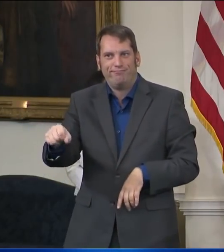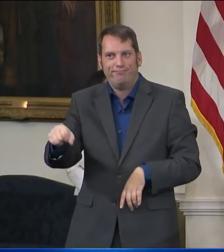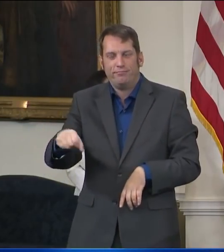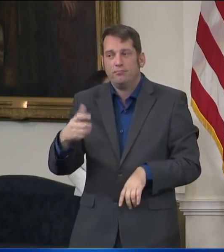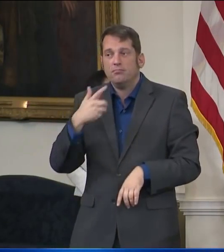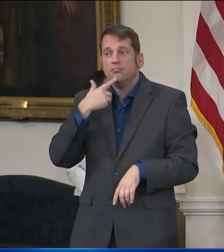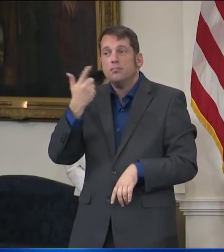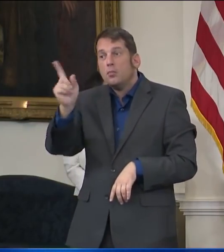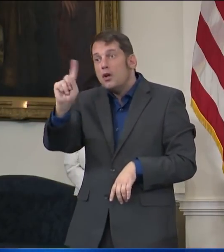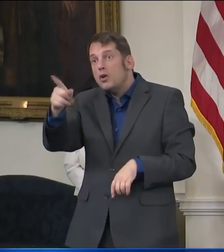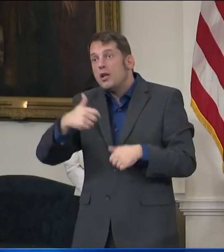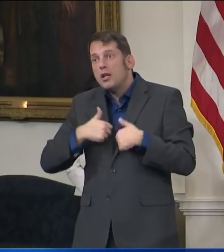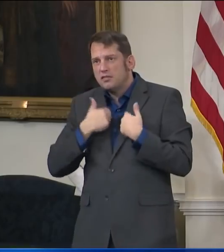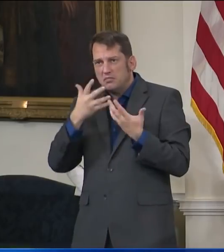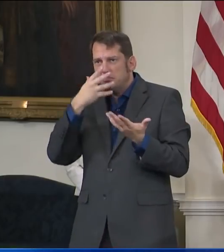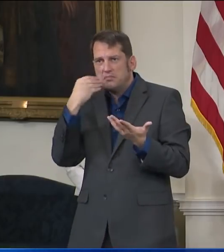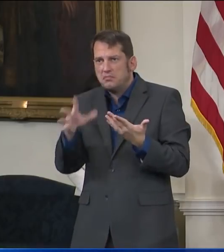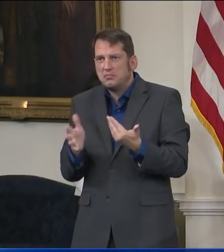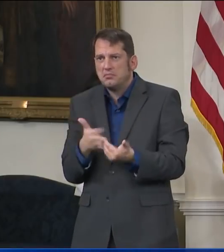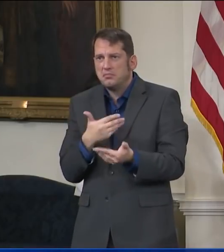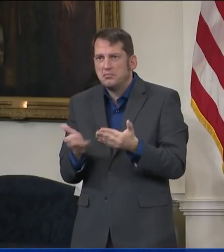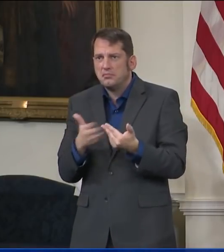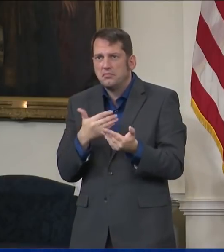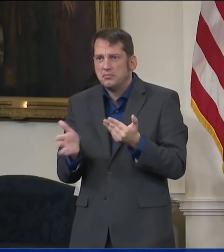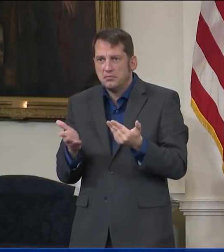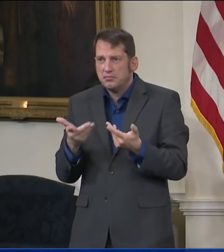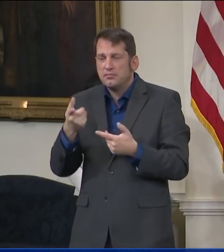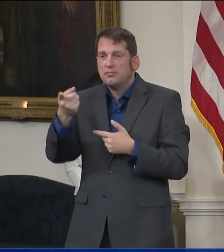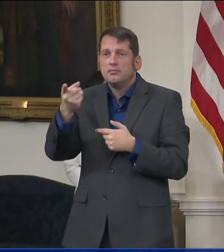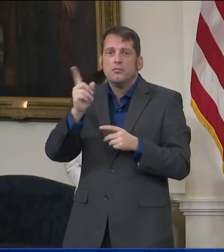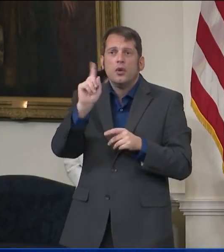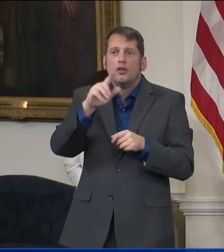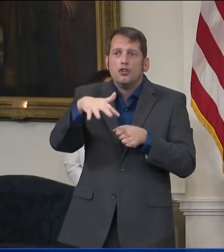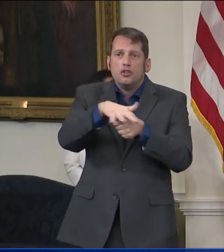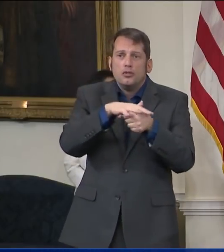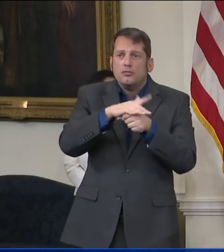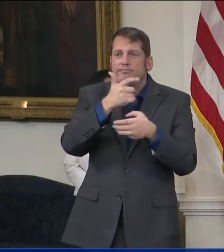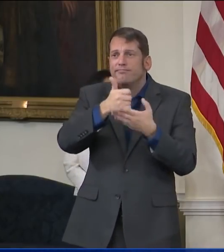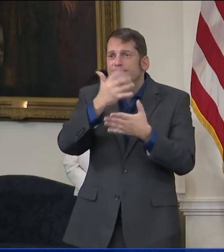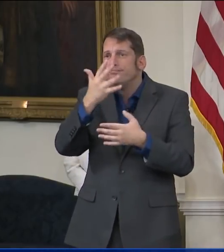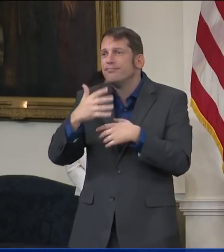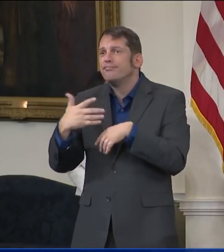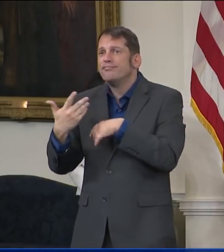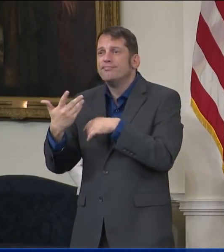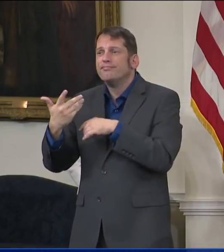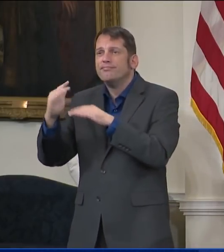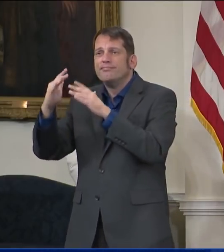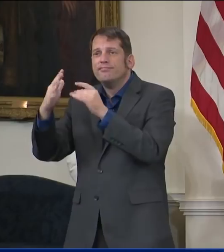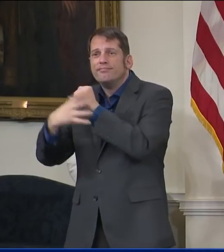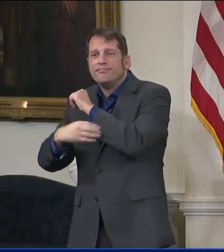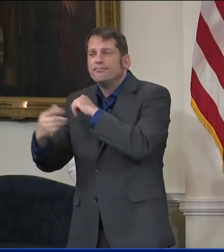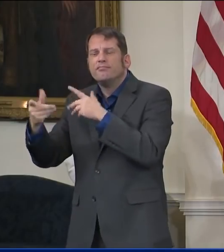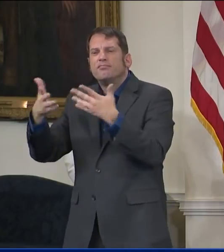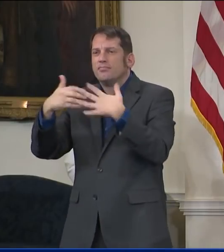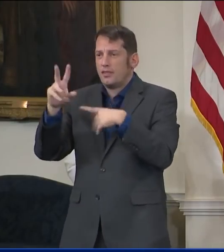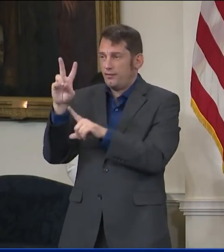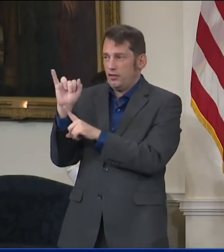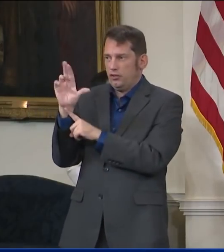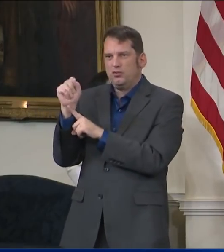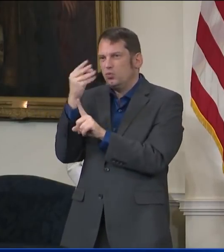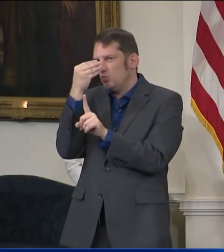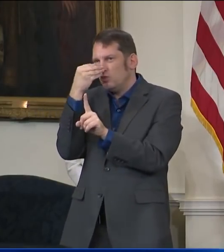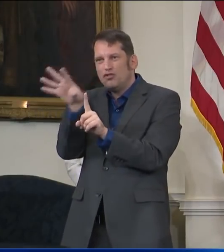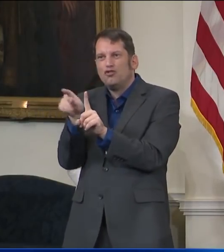IT JUST SHOWS IT DOESN’T MATTER WHERE YOU LIVE OR WHAT, YOU KNOW DEMOGRAPHIC GROUP YOU HAPPEN TO FALL INTO THIS VIRUS DOESN’T CARE.